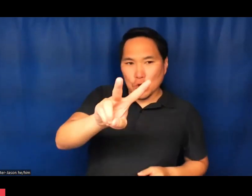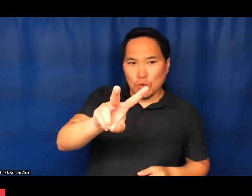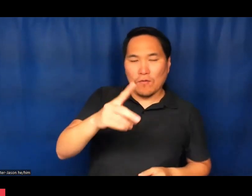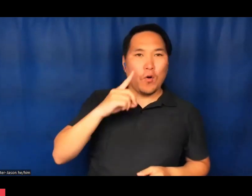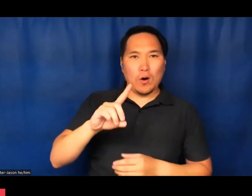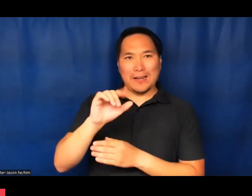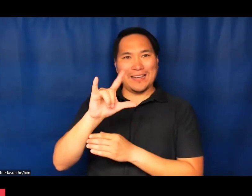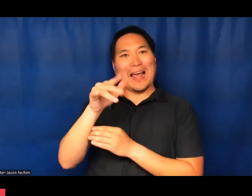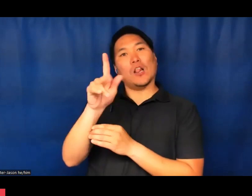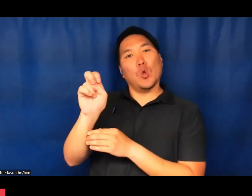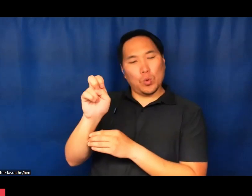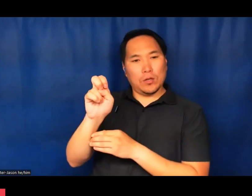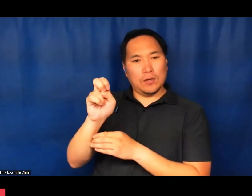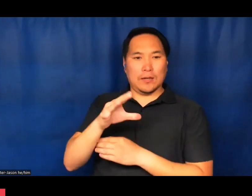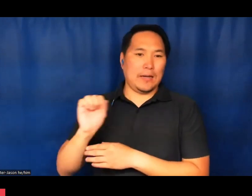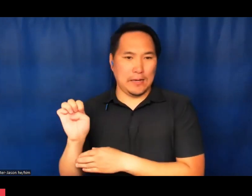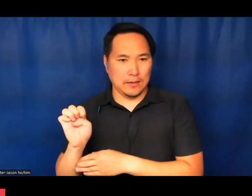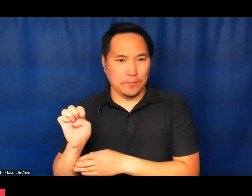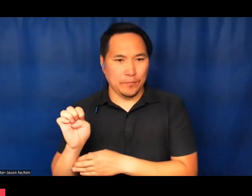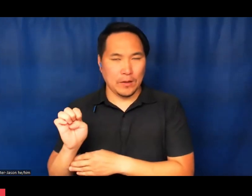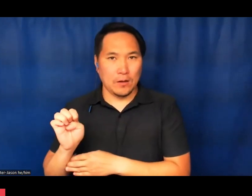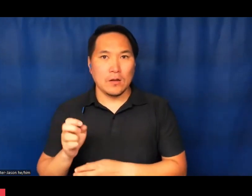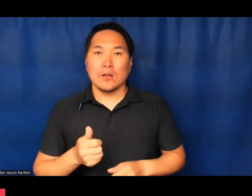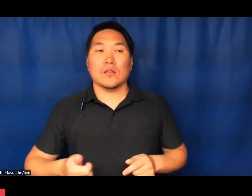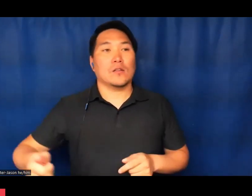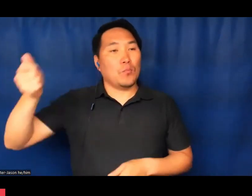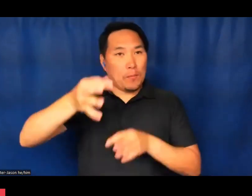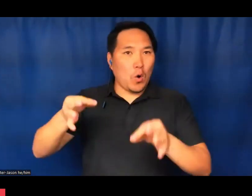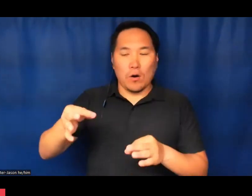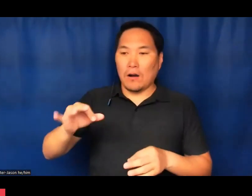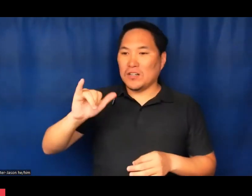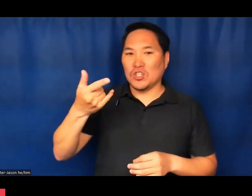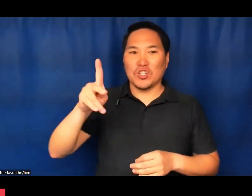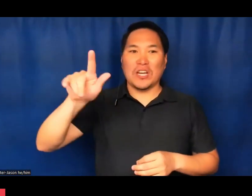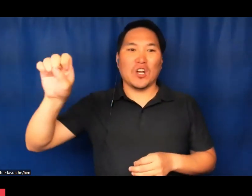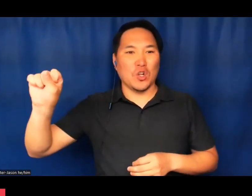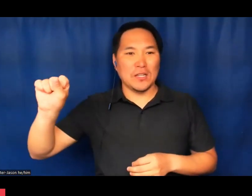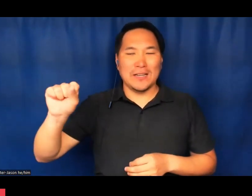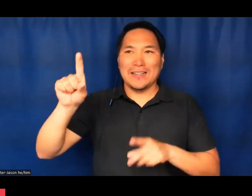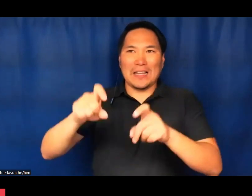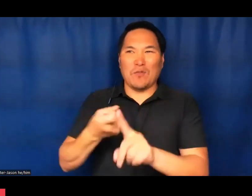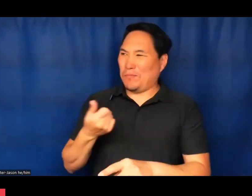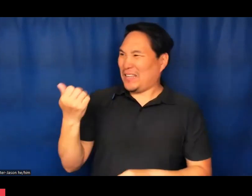The district court applied the Supreme Court precedent of the jingles test. It's a case from the 1980s.